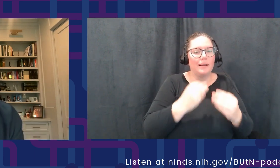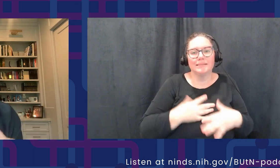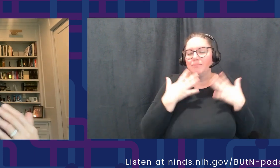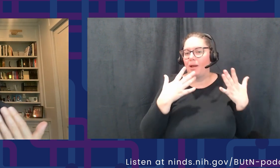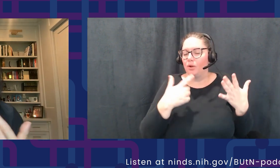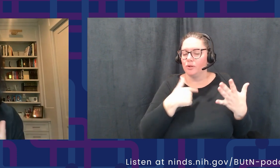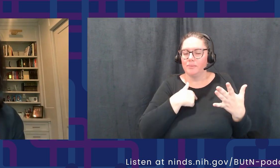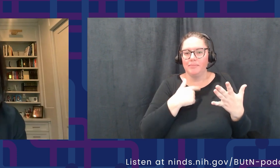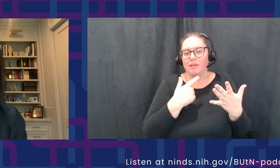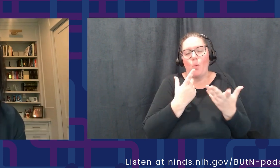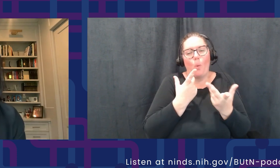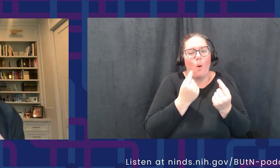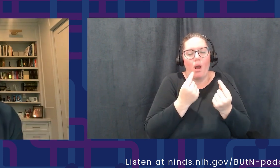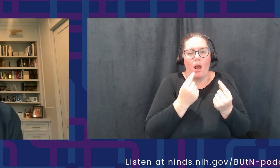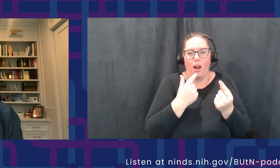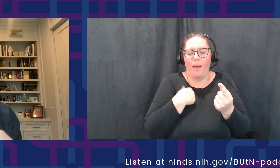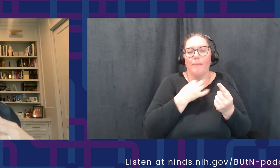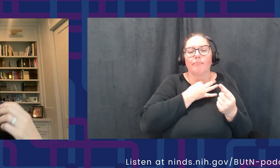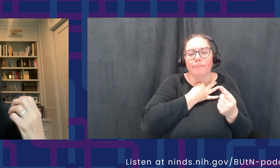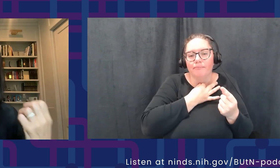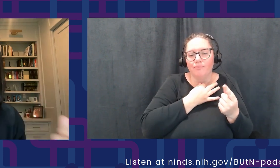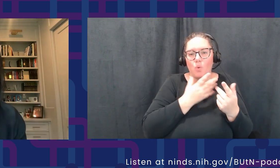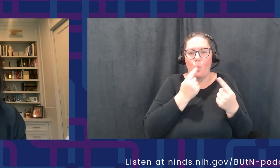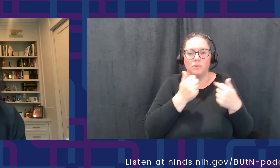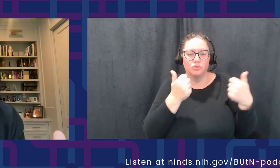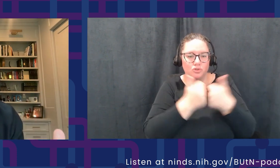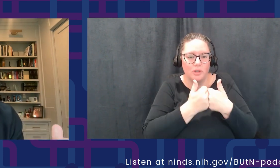What are you curious about? What is a challenge to solve?"